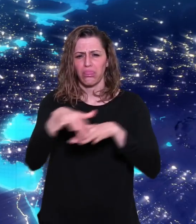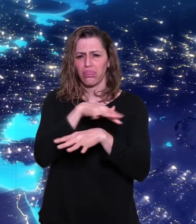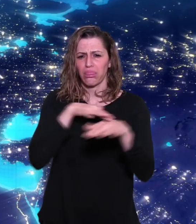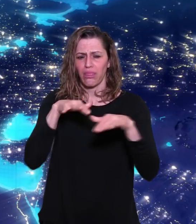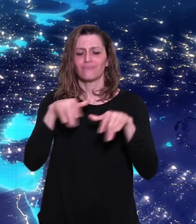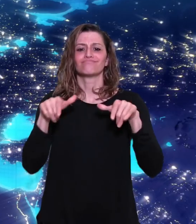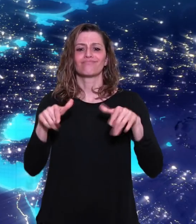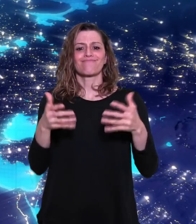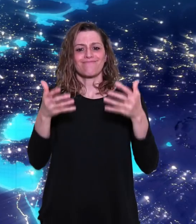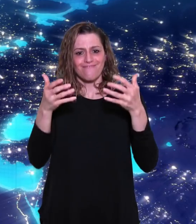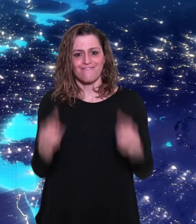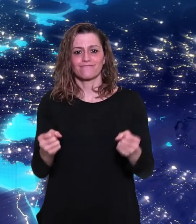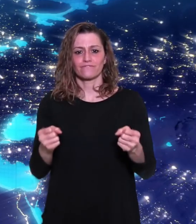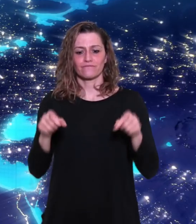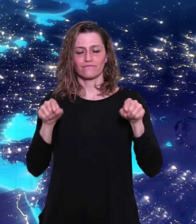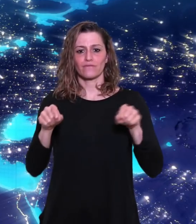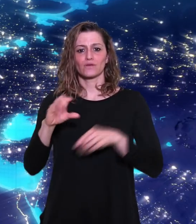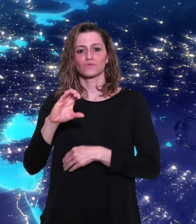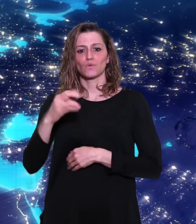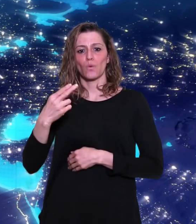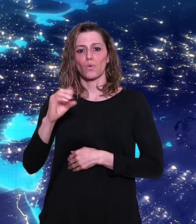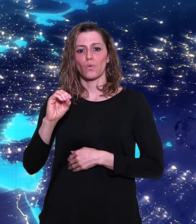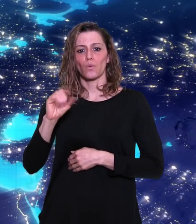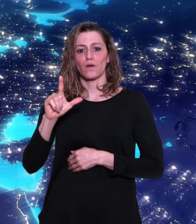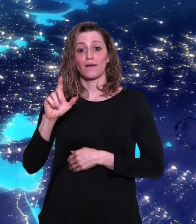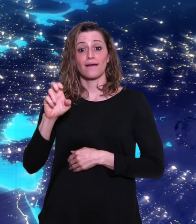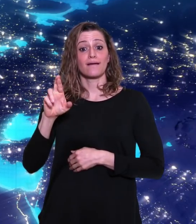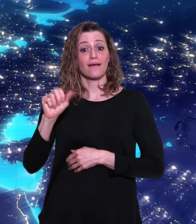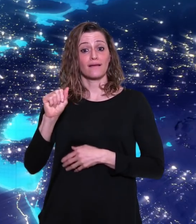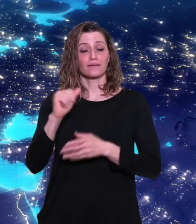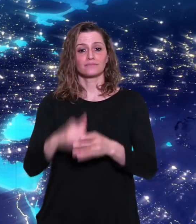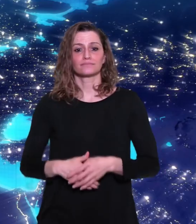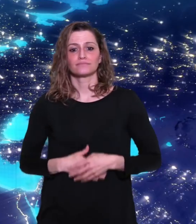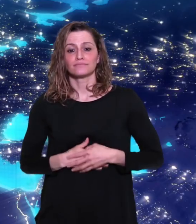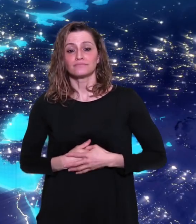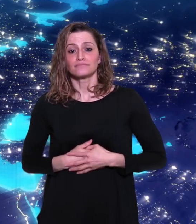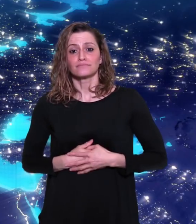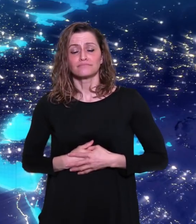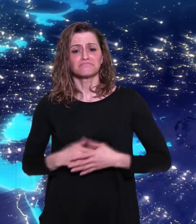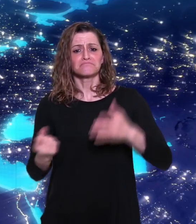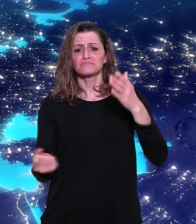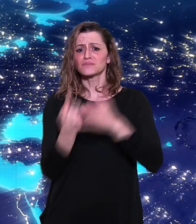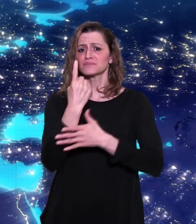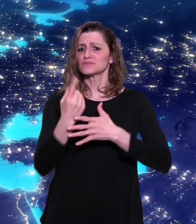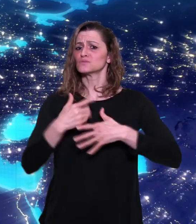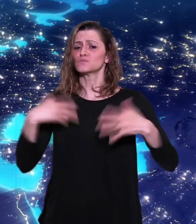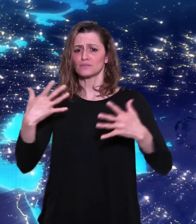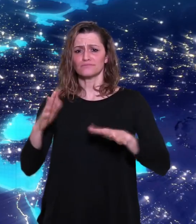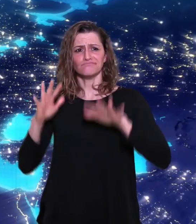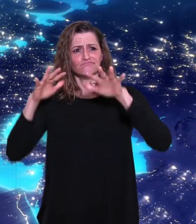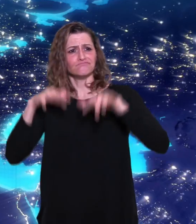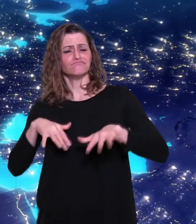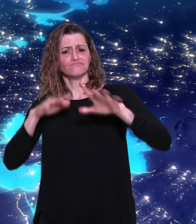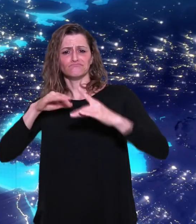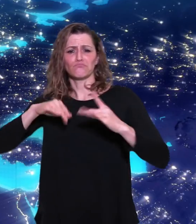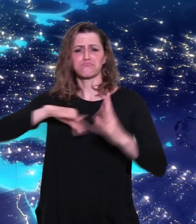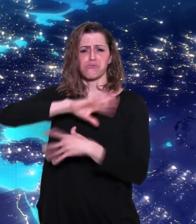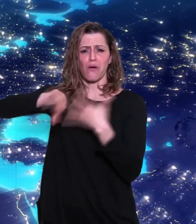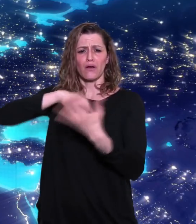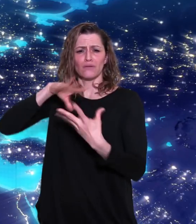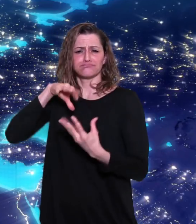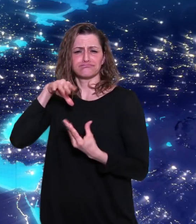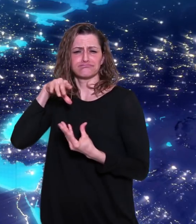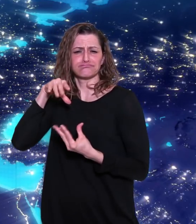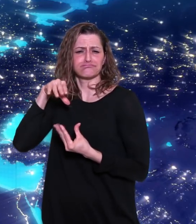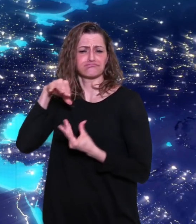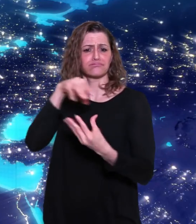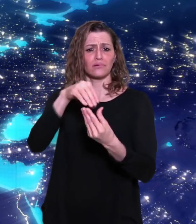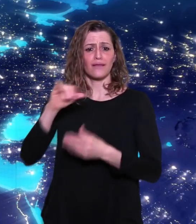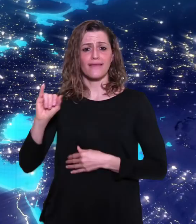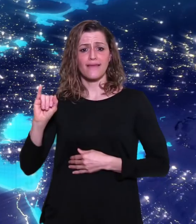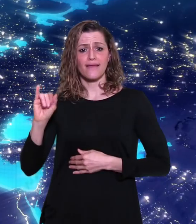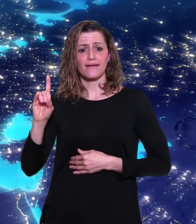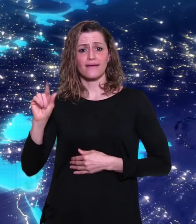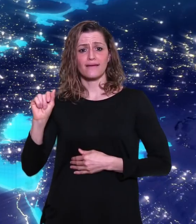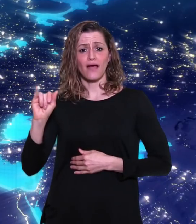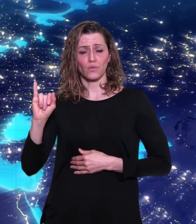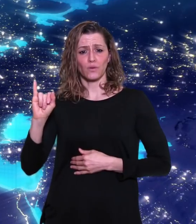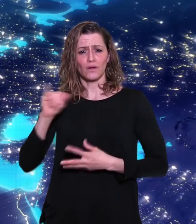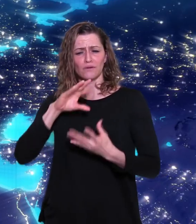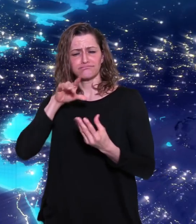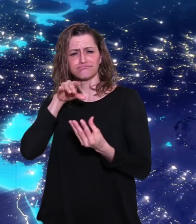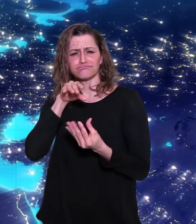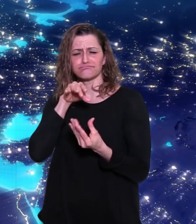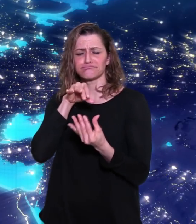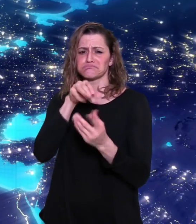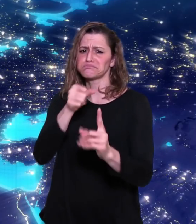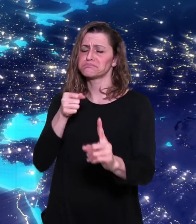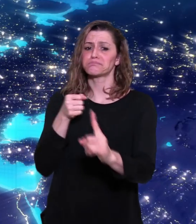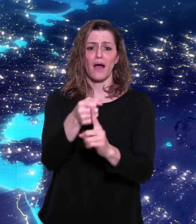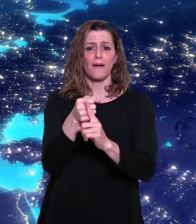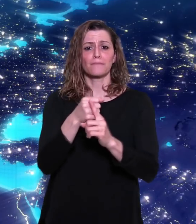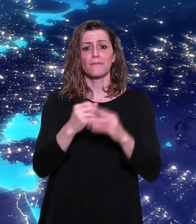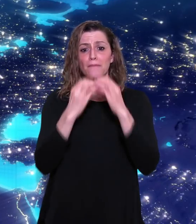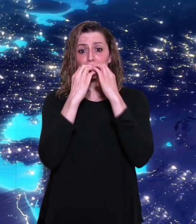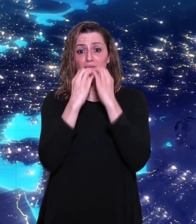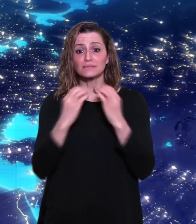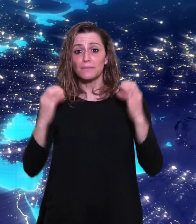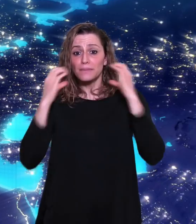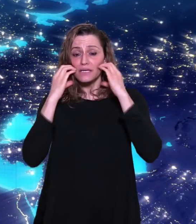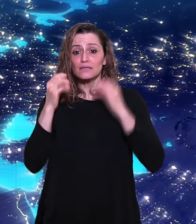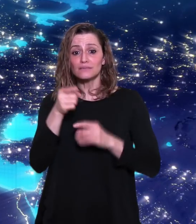water. After Mozambique was hit by Cyclone Idai, people began